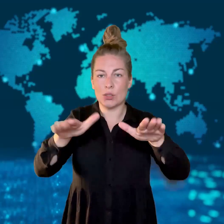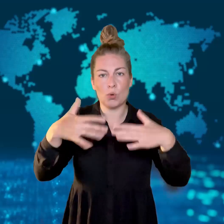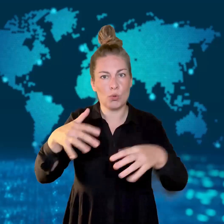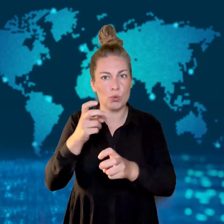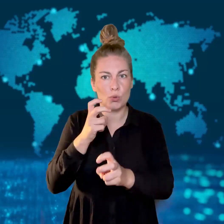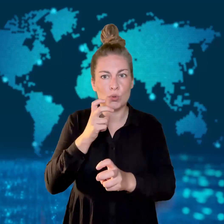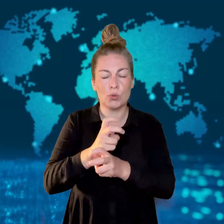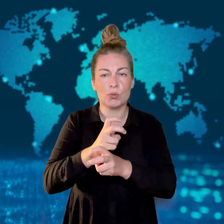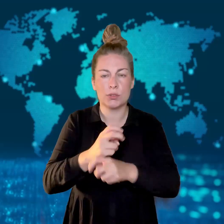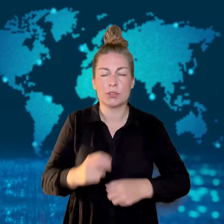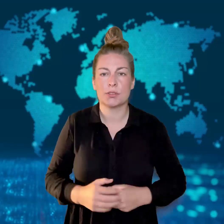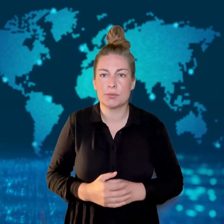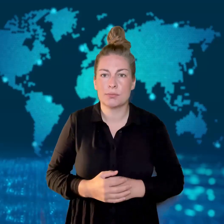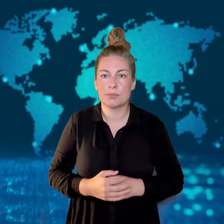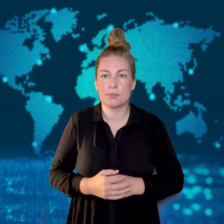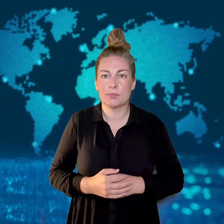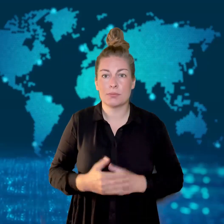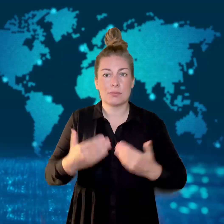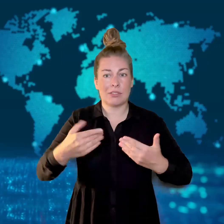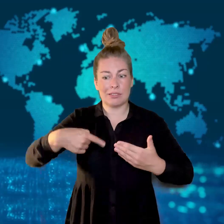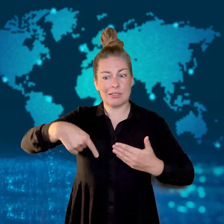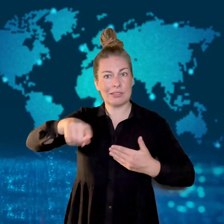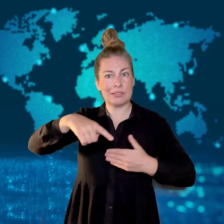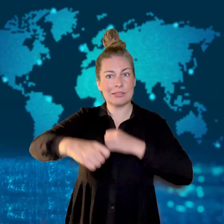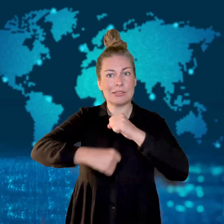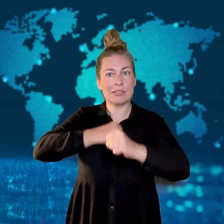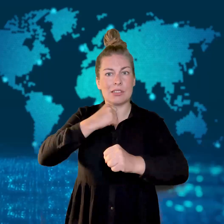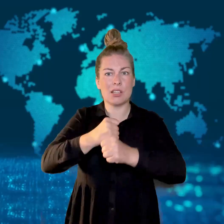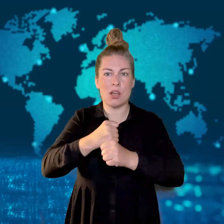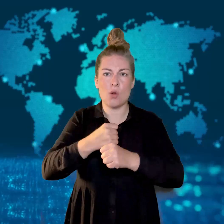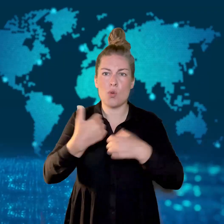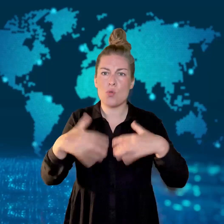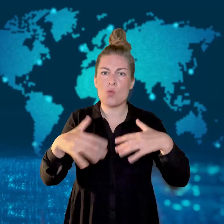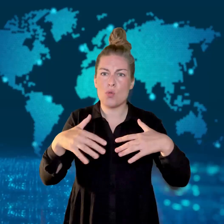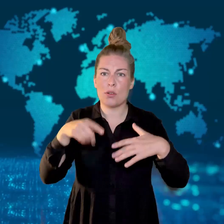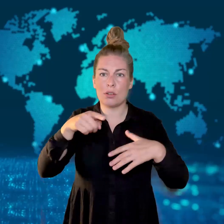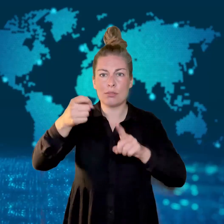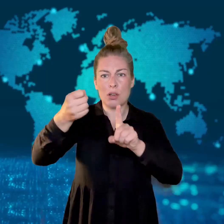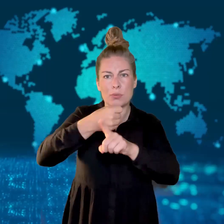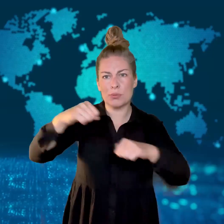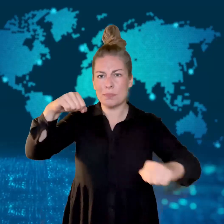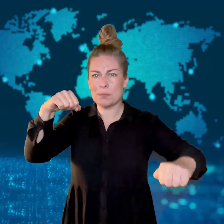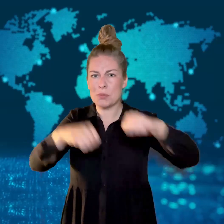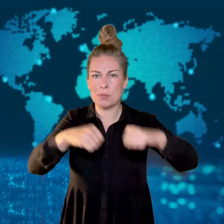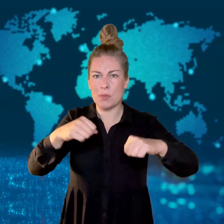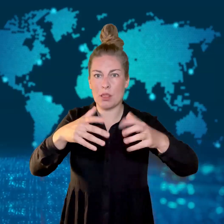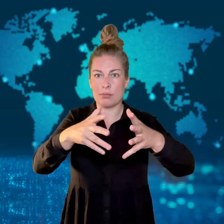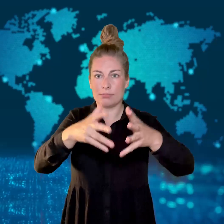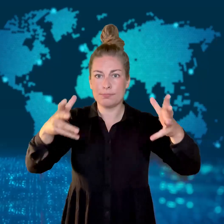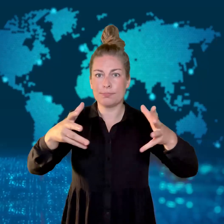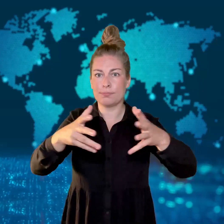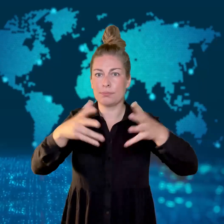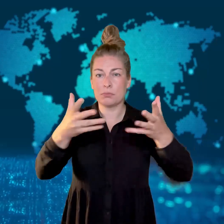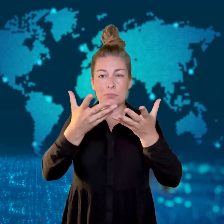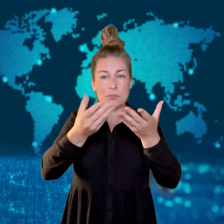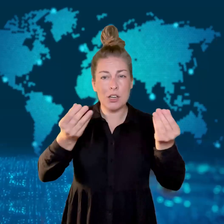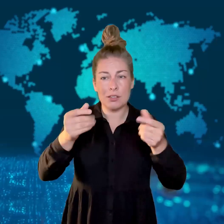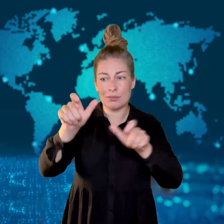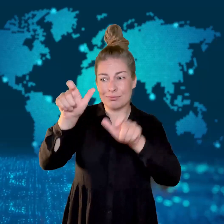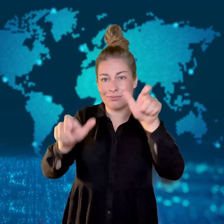Over recent years, there has been increasing violence,